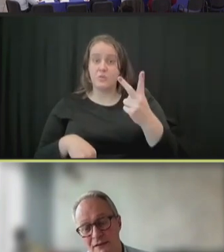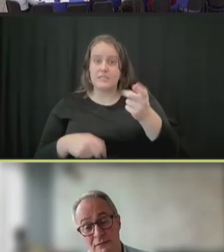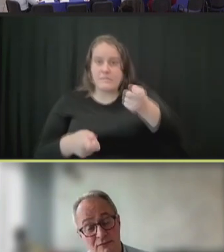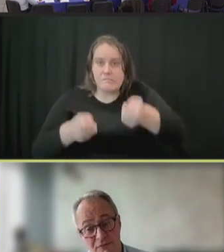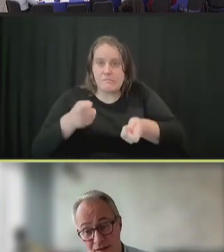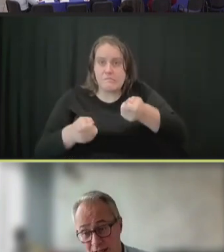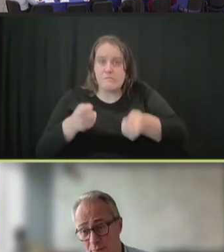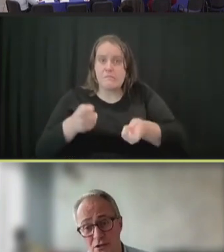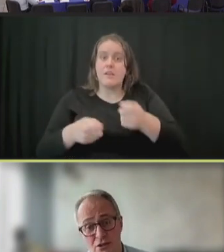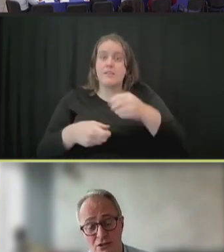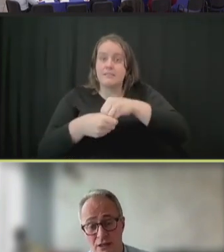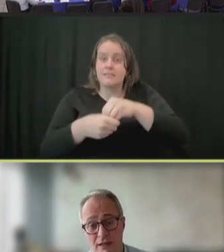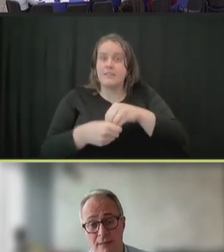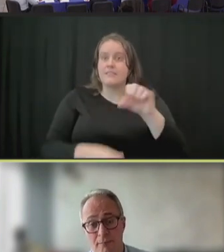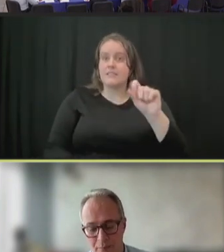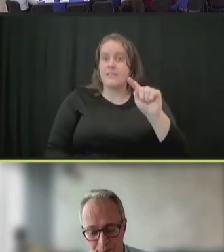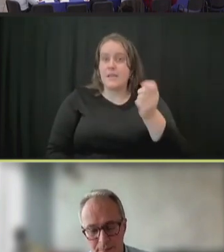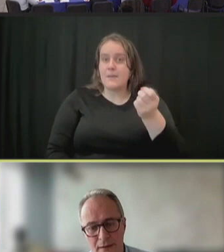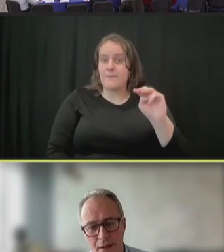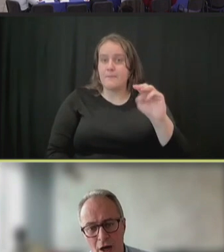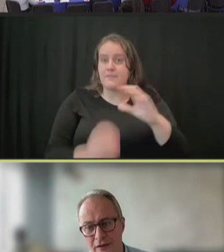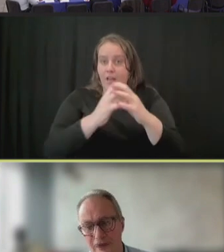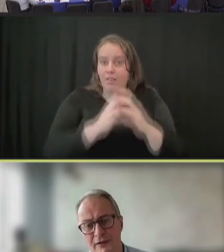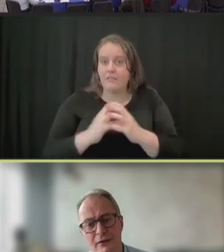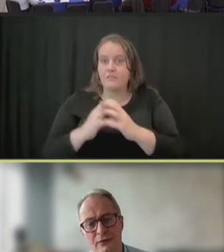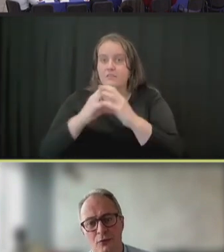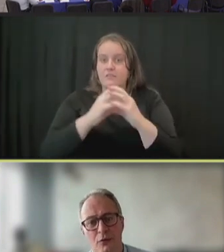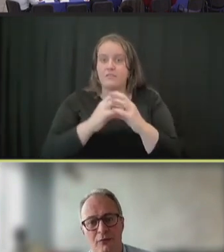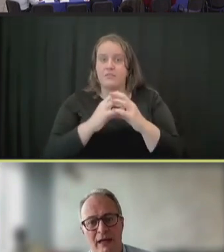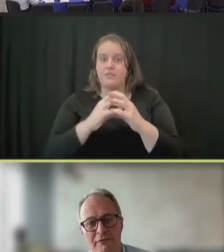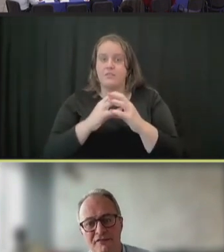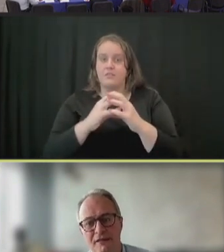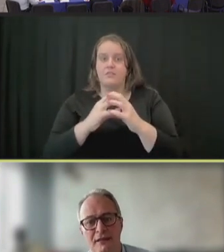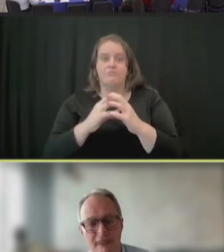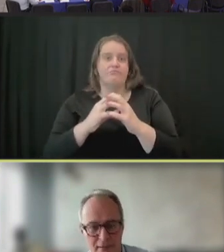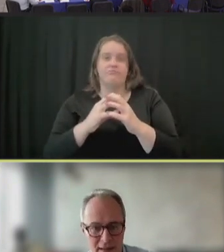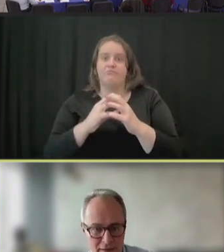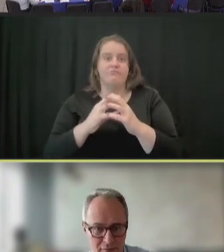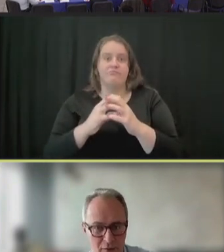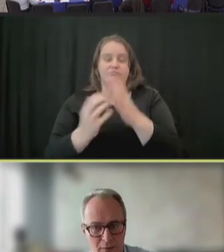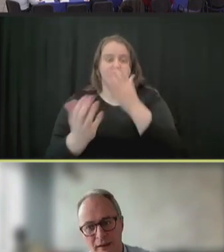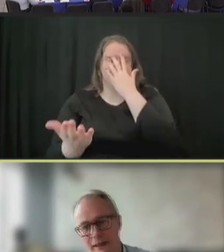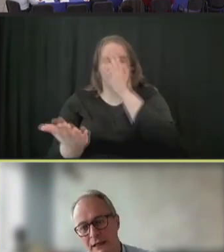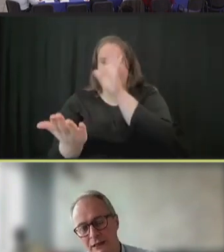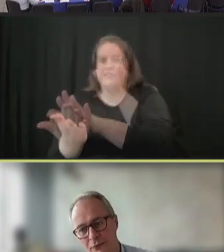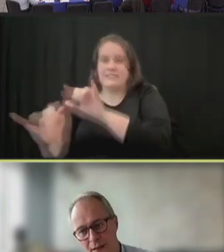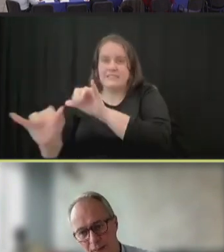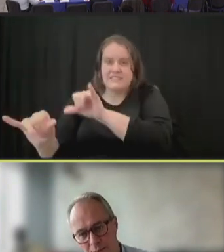they're very much identical to what we have seen in the mouse model. They really